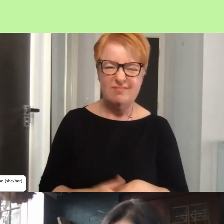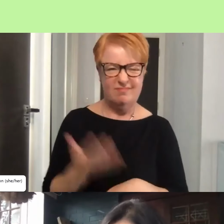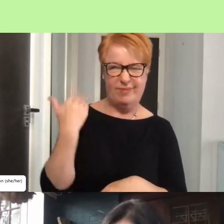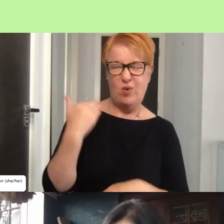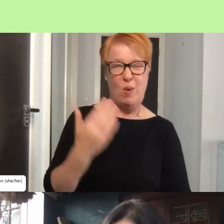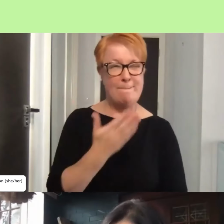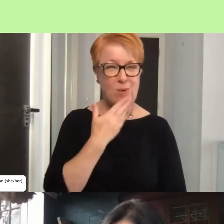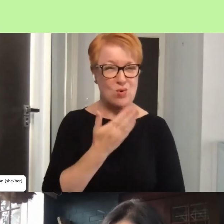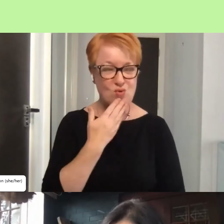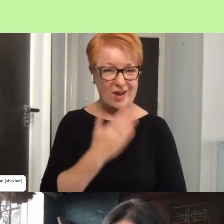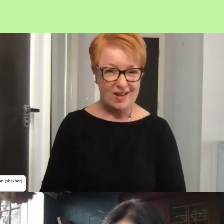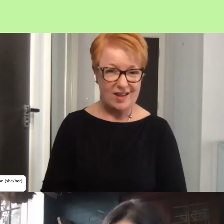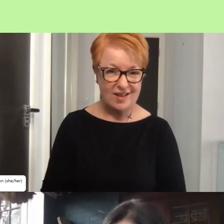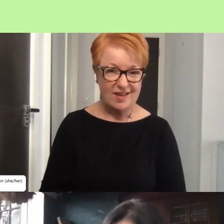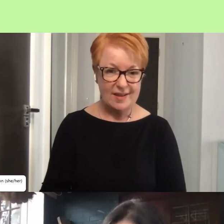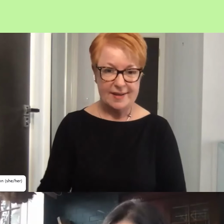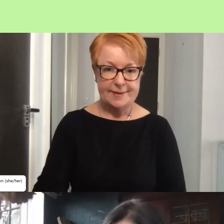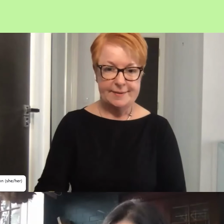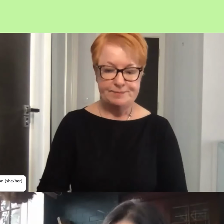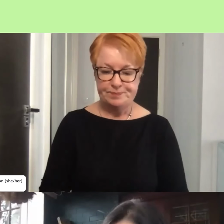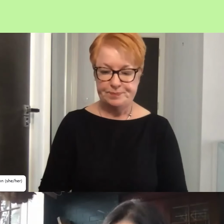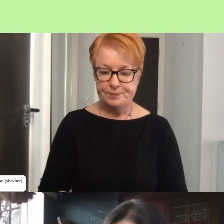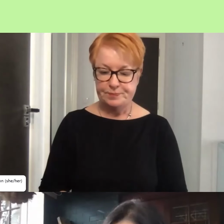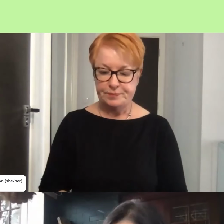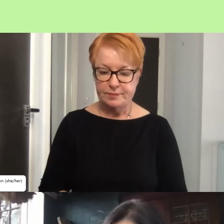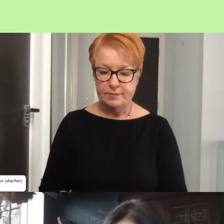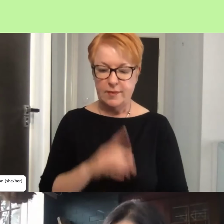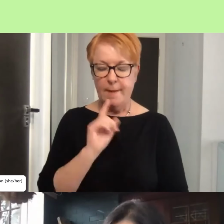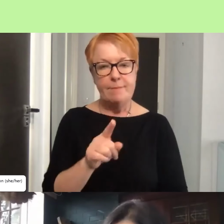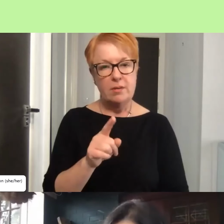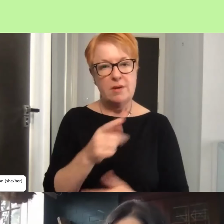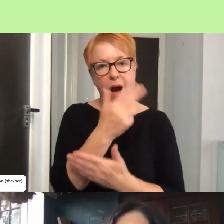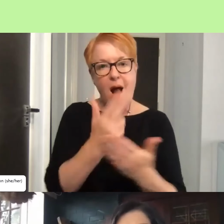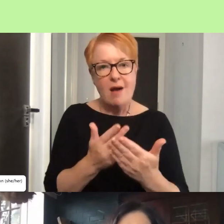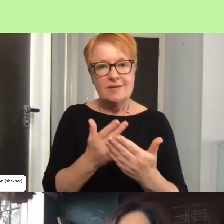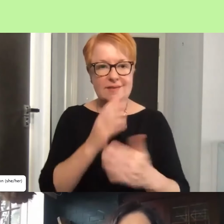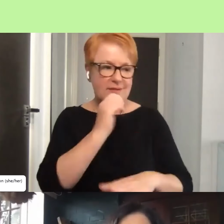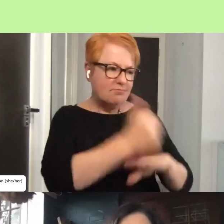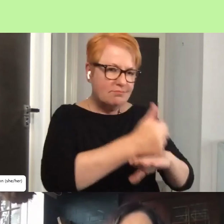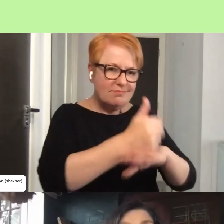And one other tradition which is artists run initiatives, doing it amazing artworks with almost no funding.